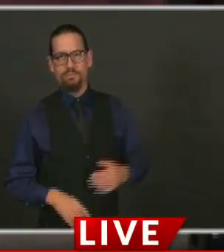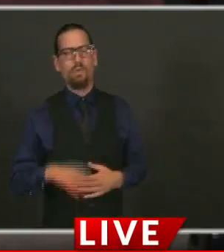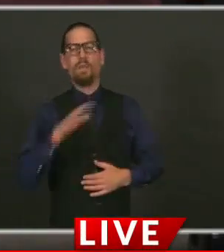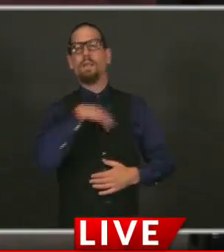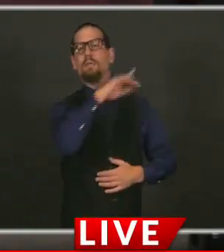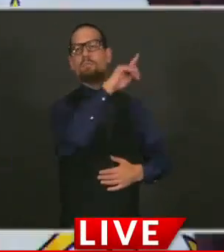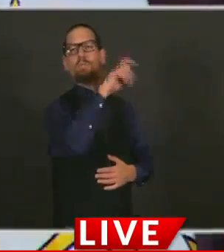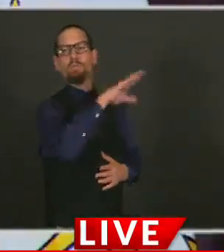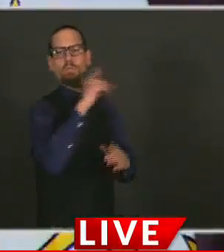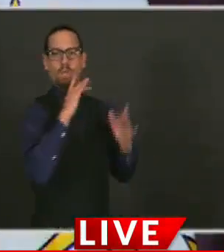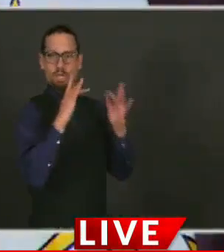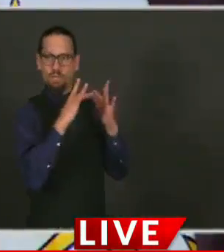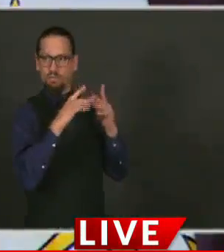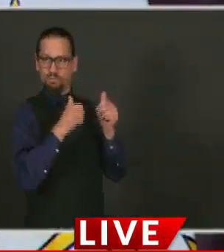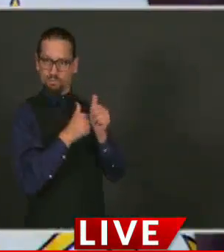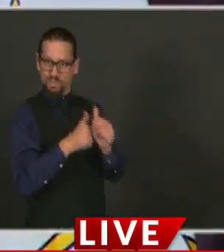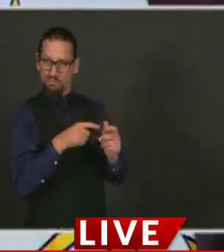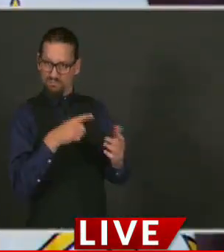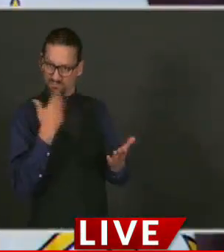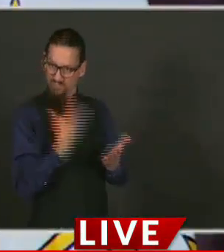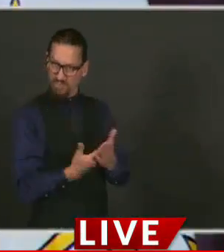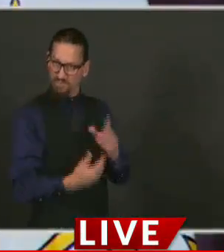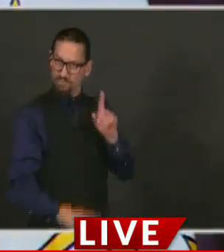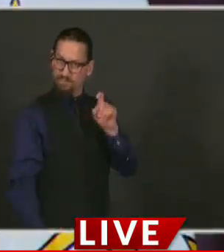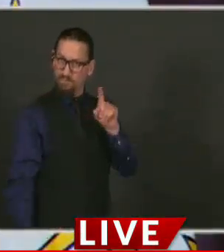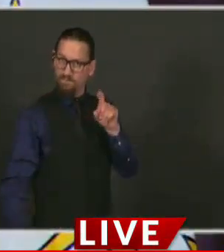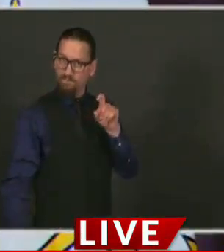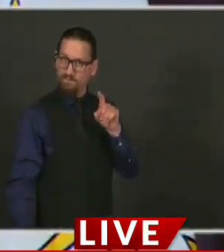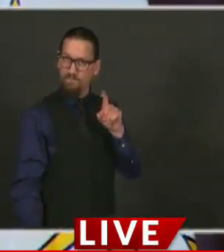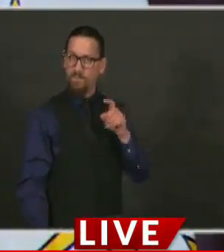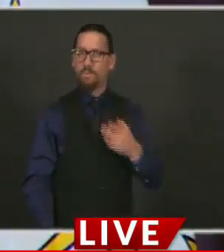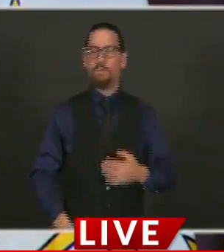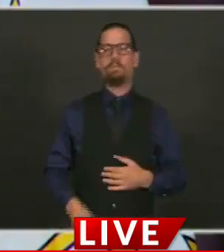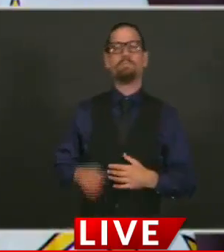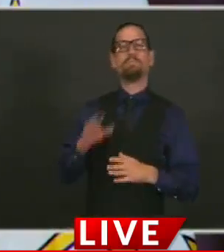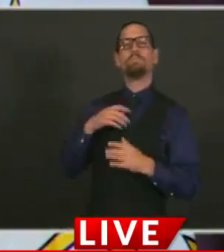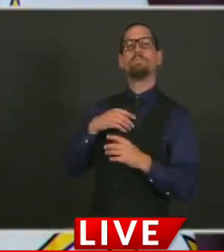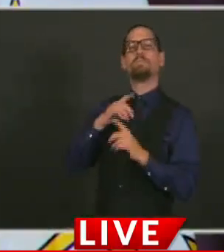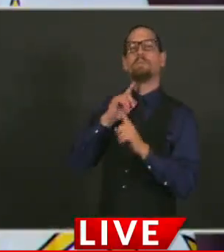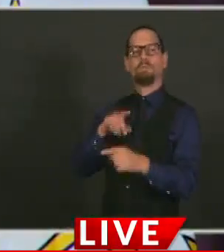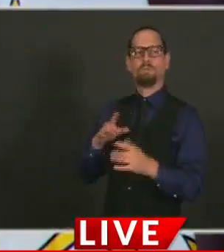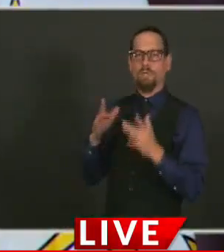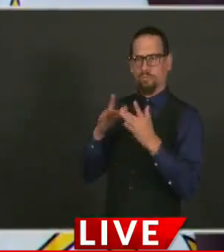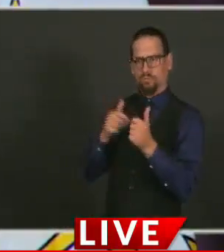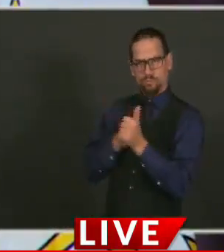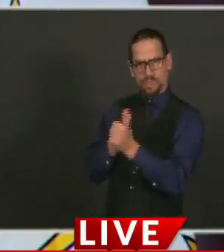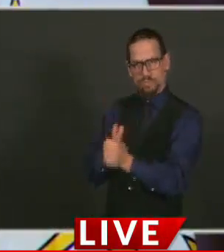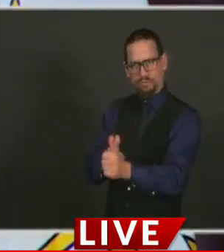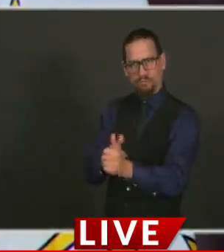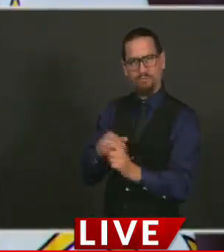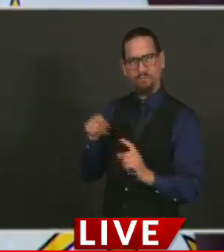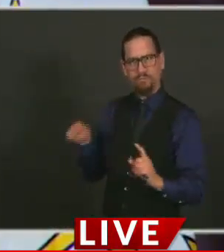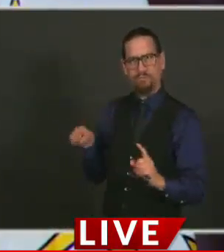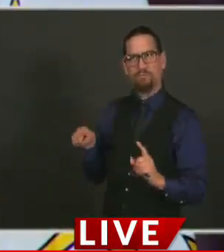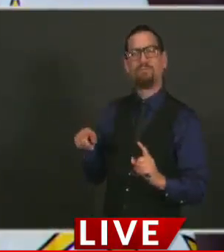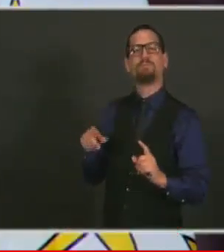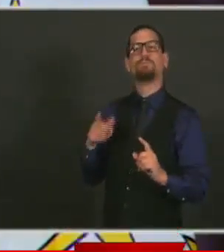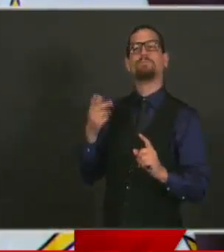IN WHERE SPREAD OCCURS. CONTACT TRACING CAN DETERMINE THAT?